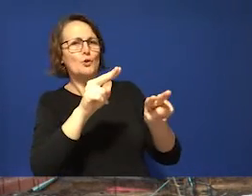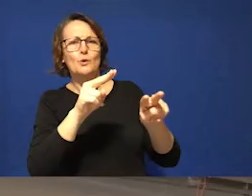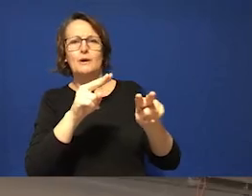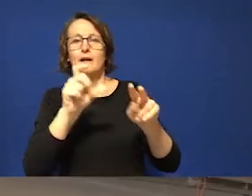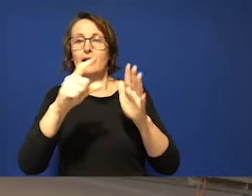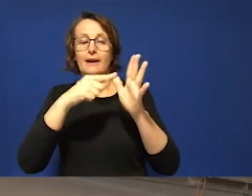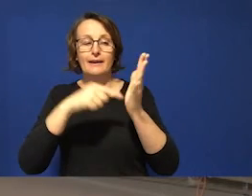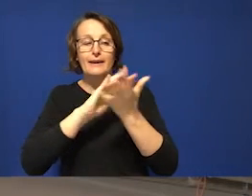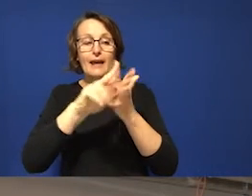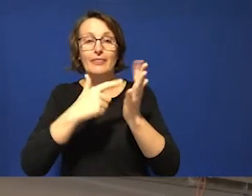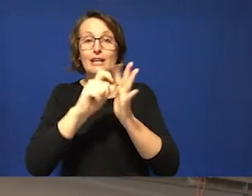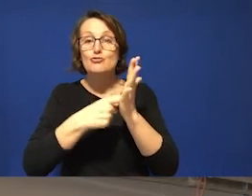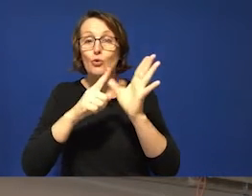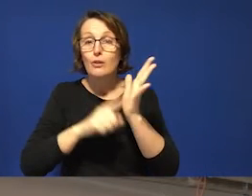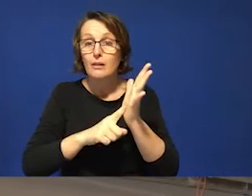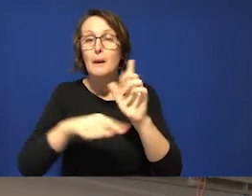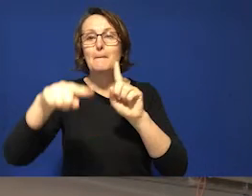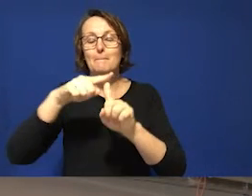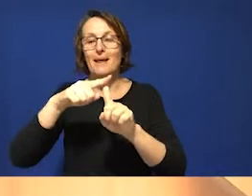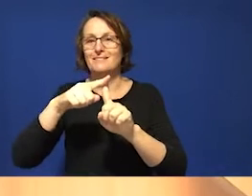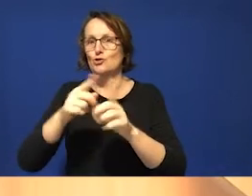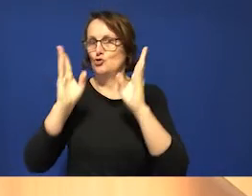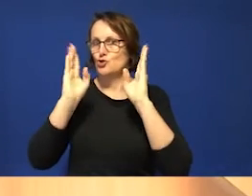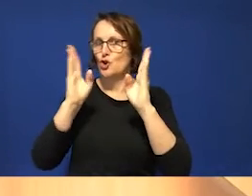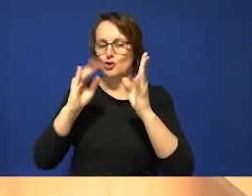which most people never get to see the view that parliament is.